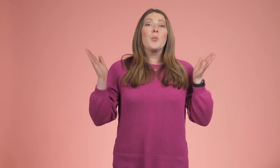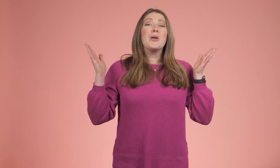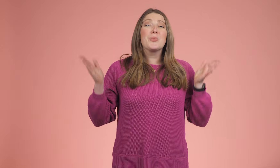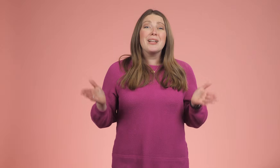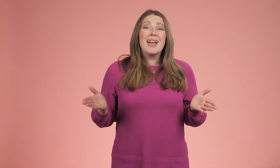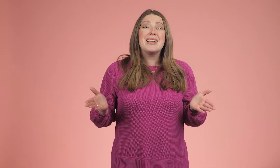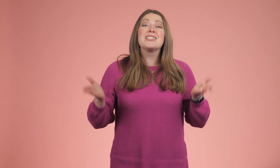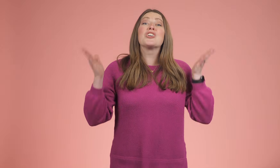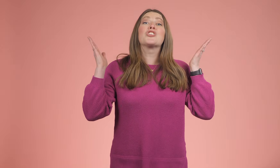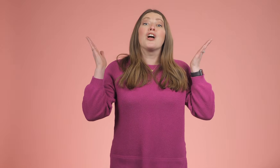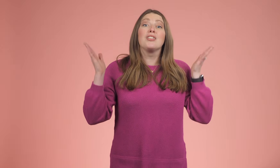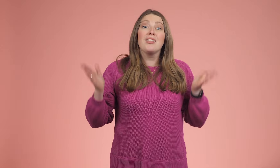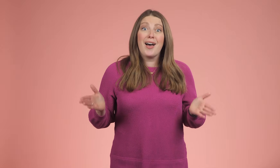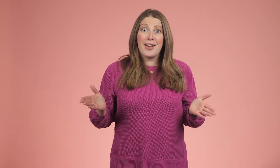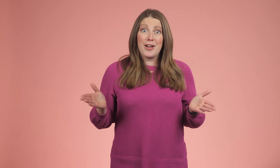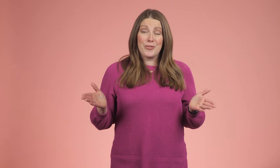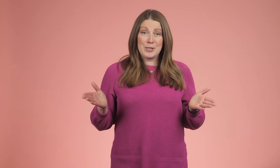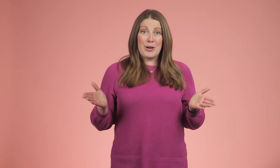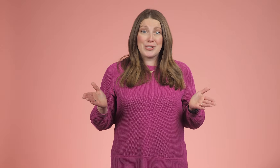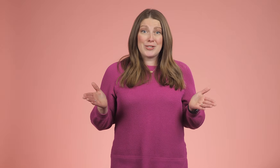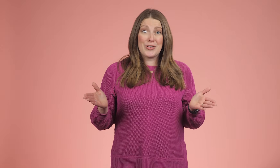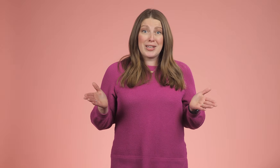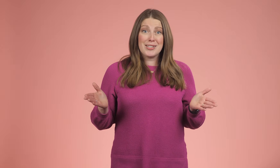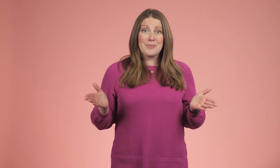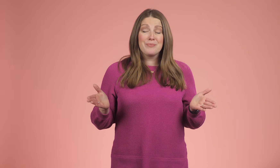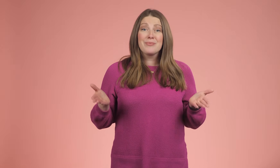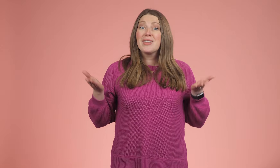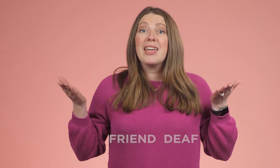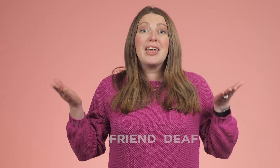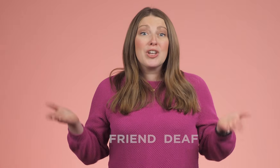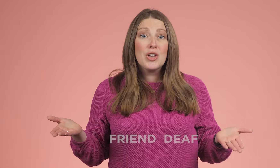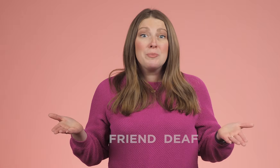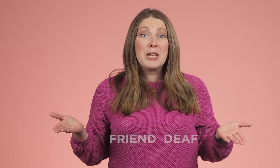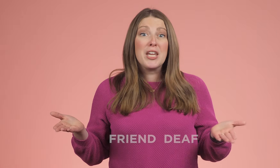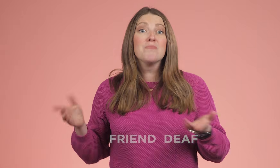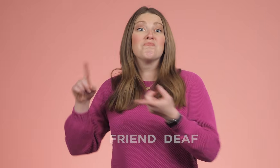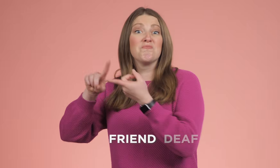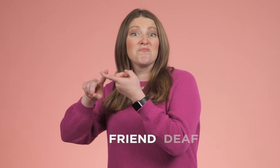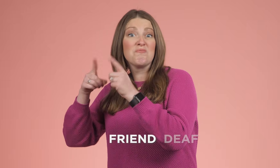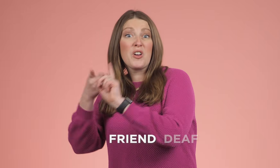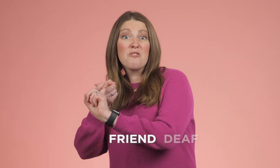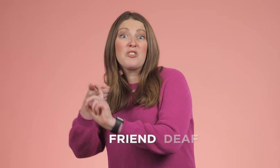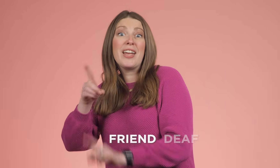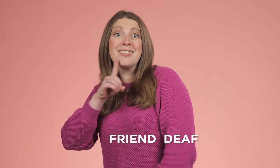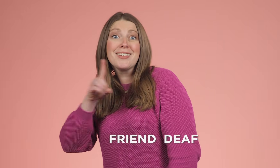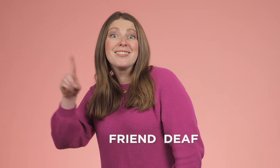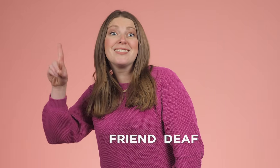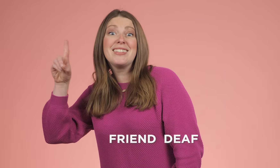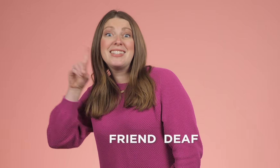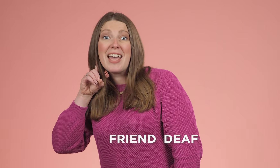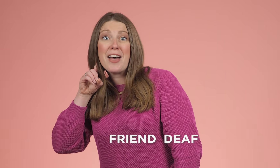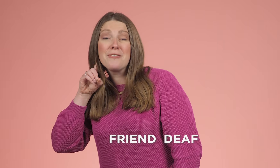We realize there's a lot of responses for this. It could be friend deaf,